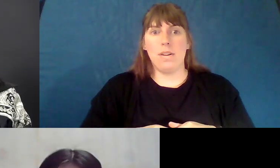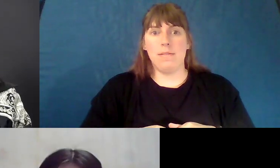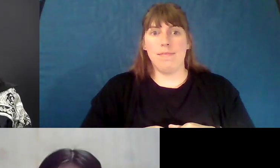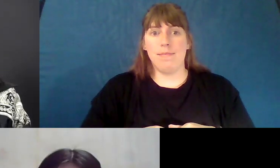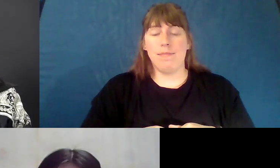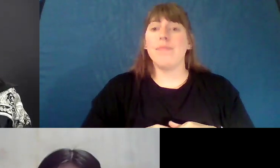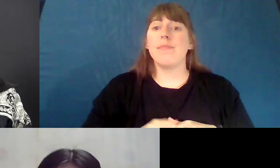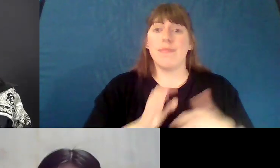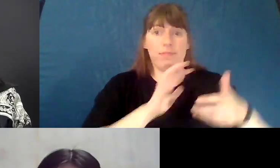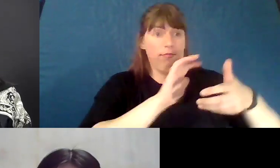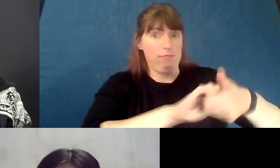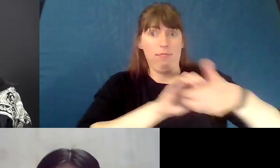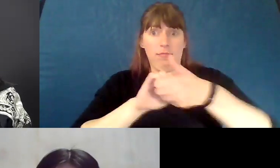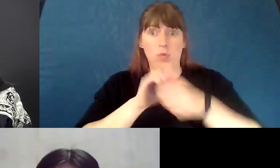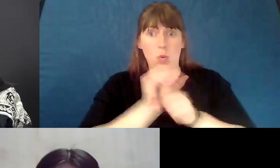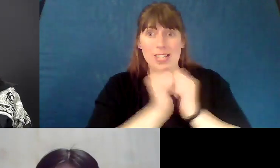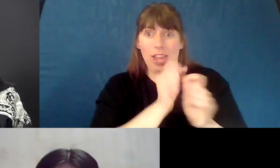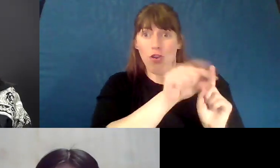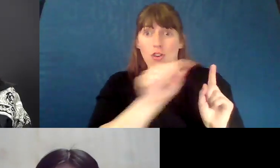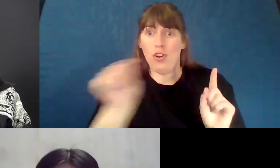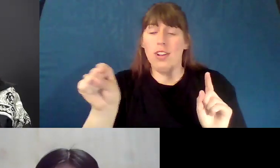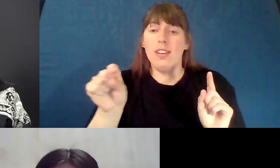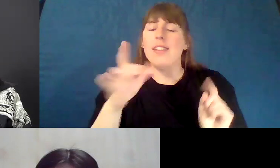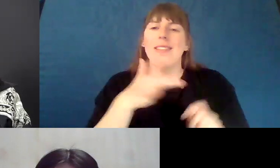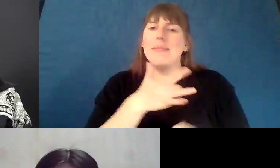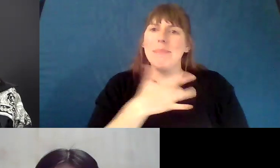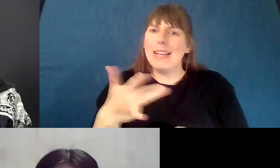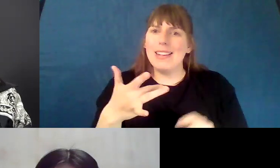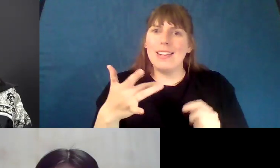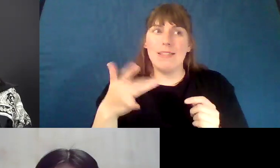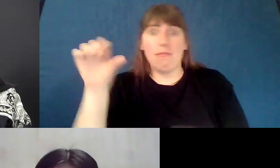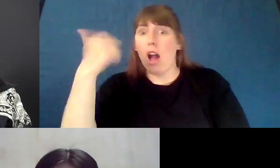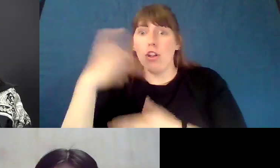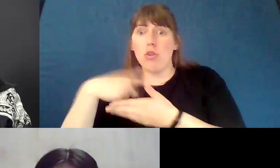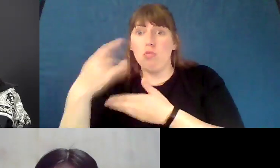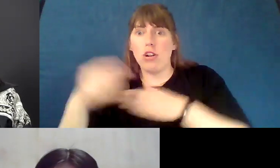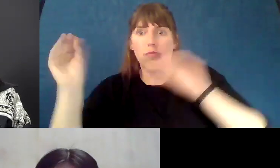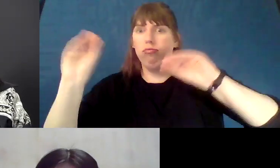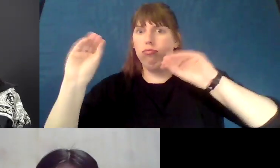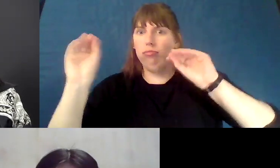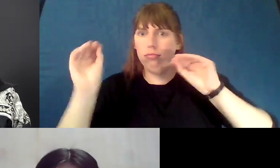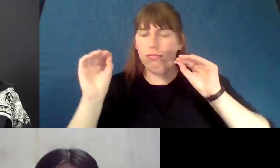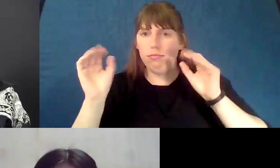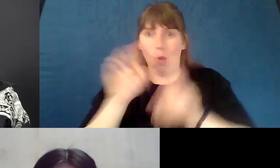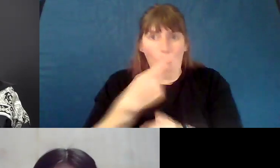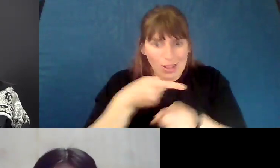collaborators, most of us didn't have any other projects going on, too. So we were able to create